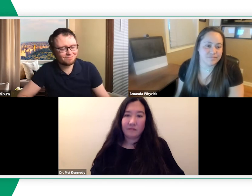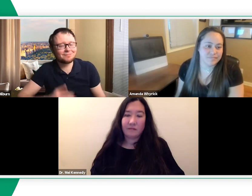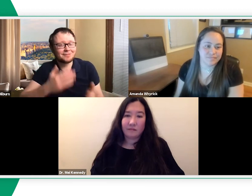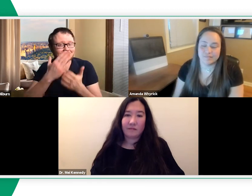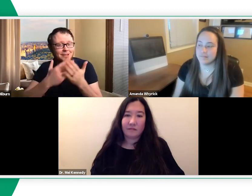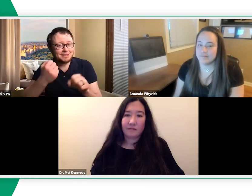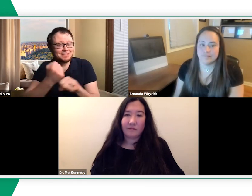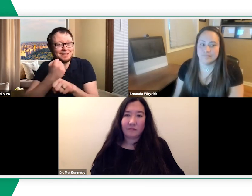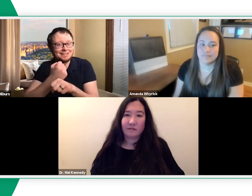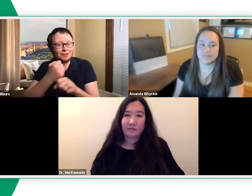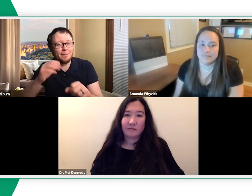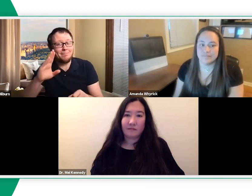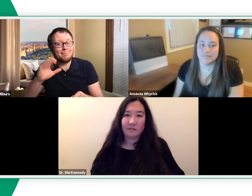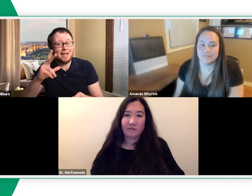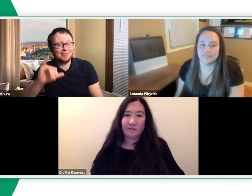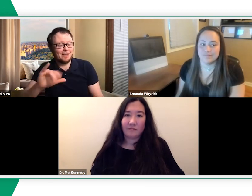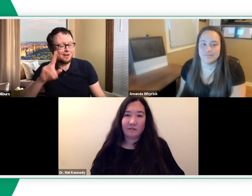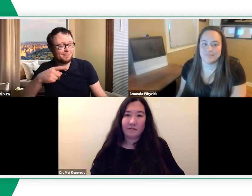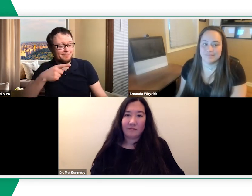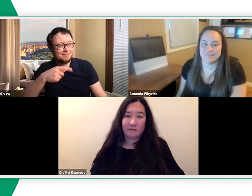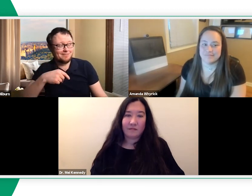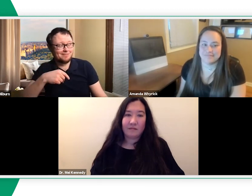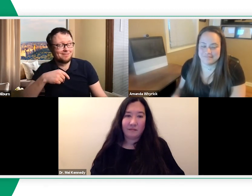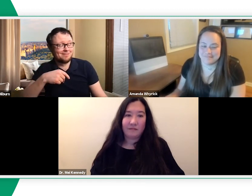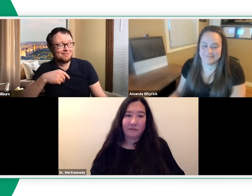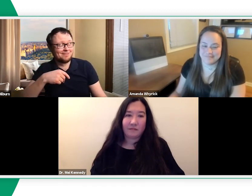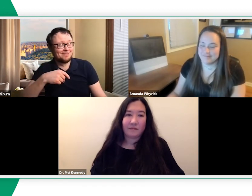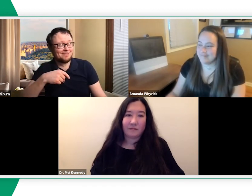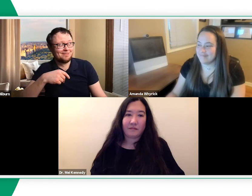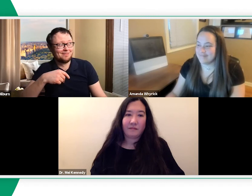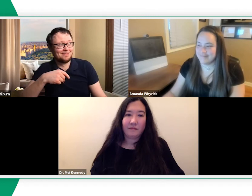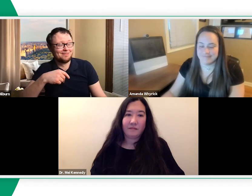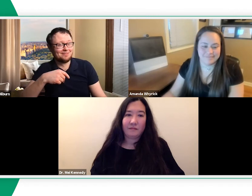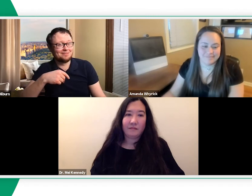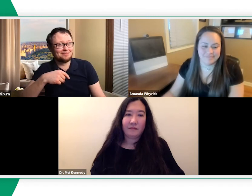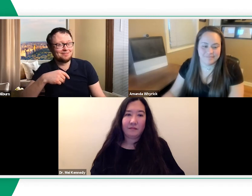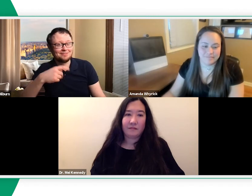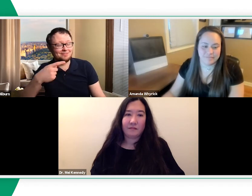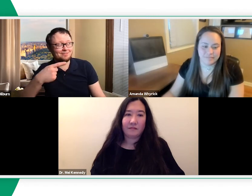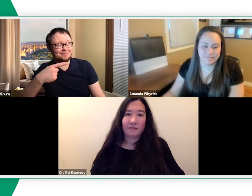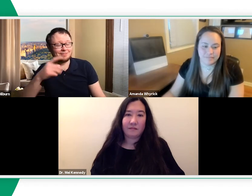Mm-hmm. Here are some statistics to back that up.